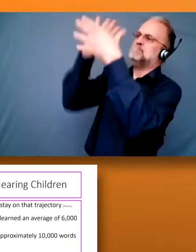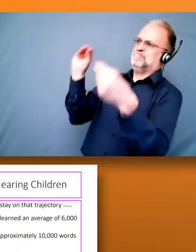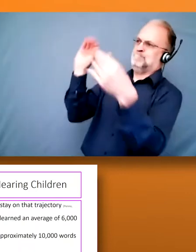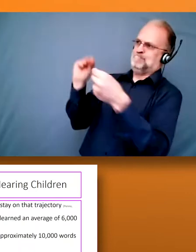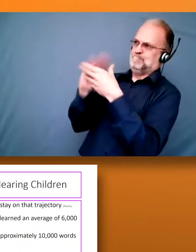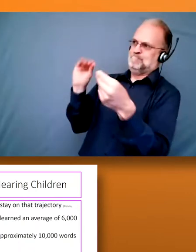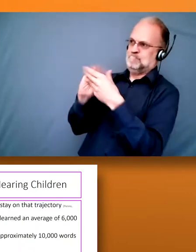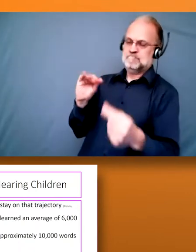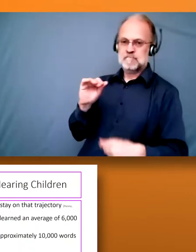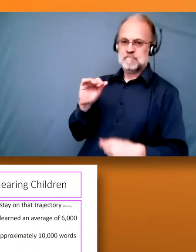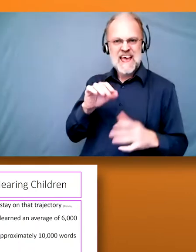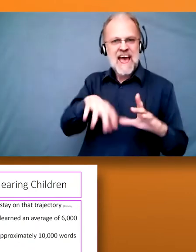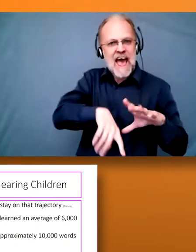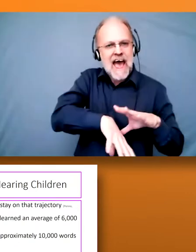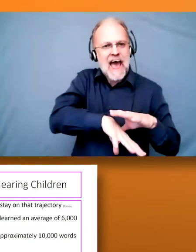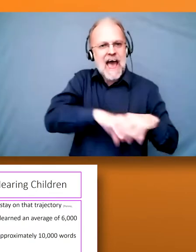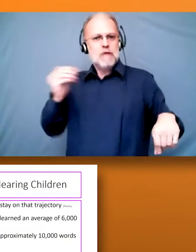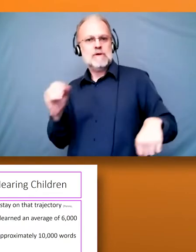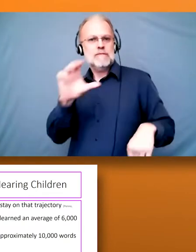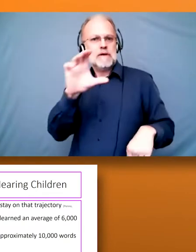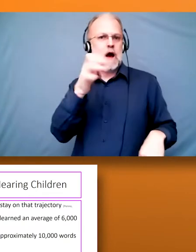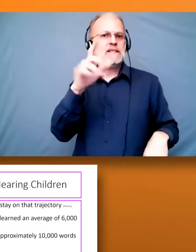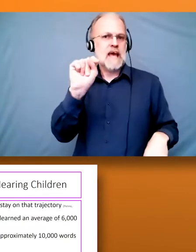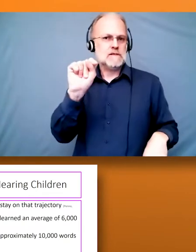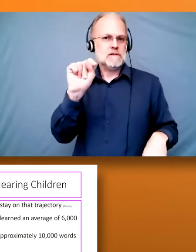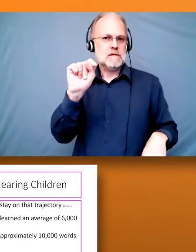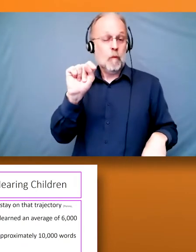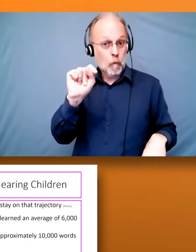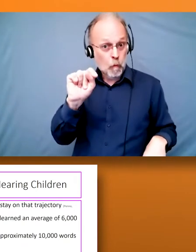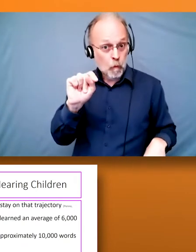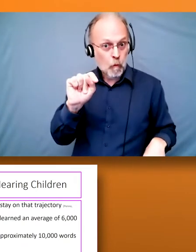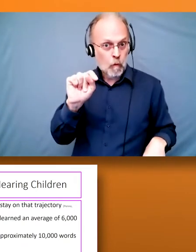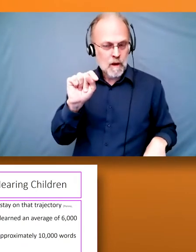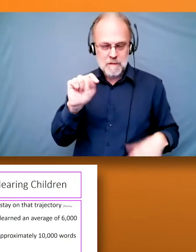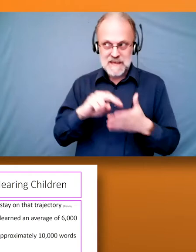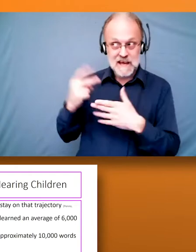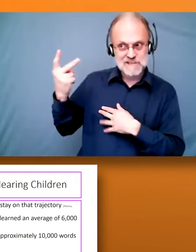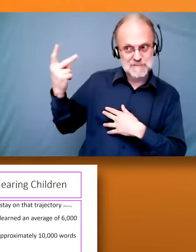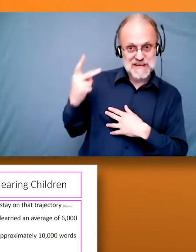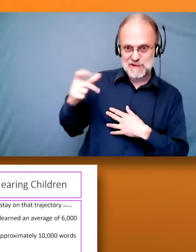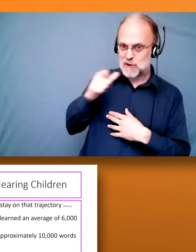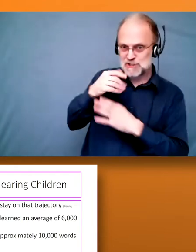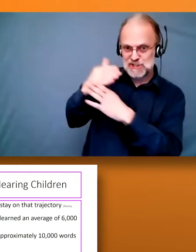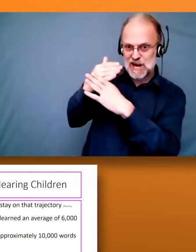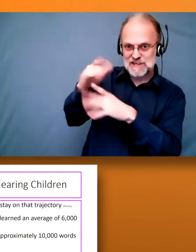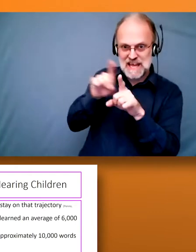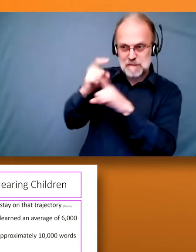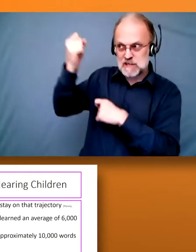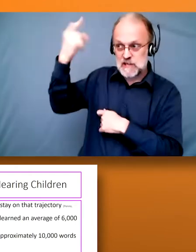brought it home, and started to tell you about it. That's huge, because the two of you don't have a shared understanding